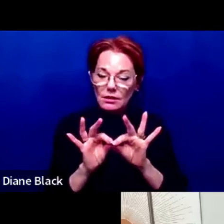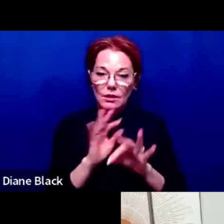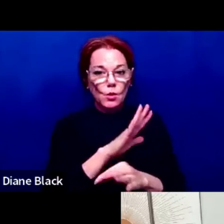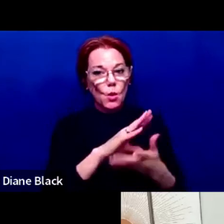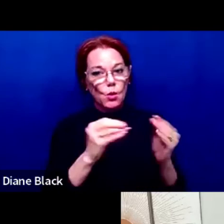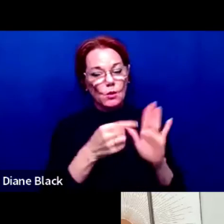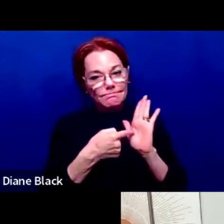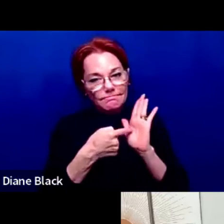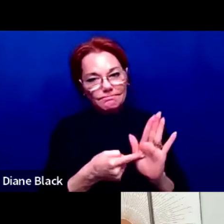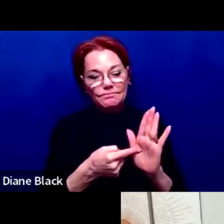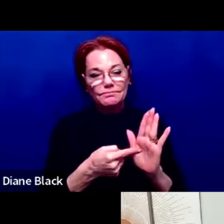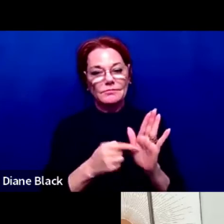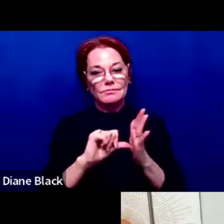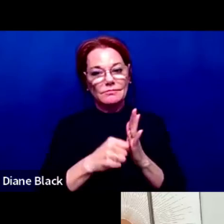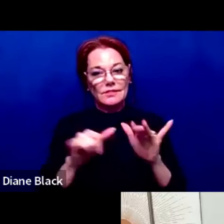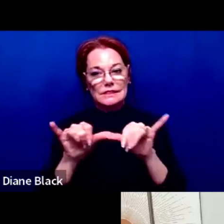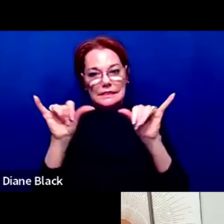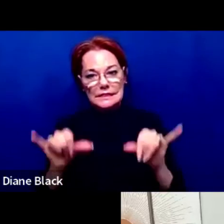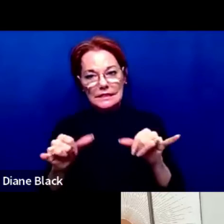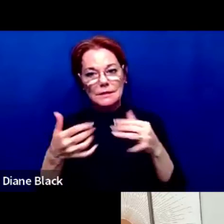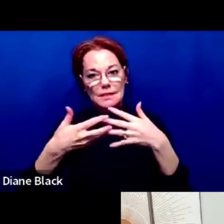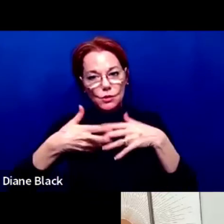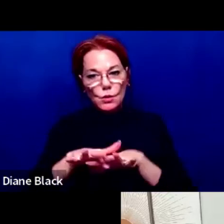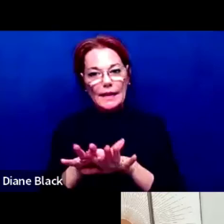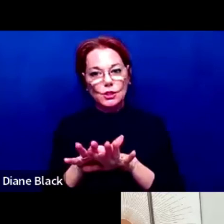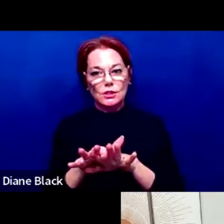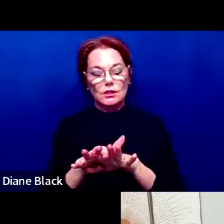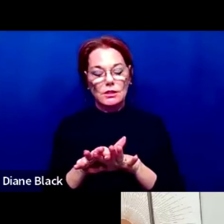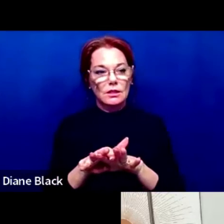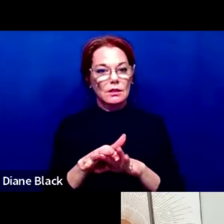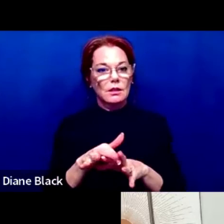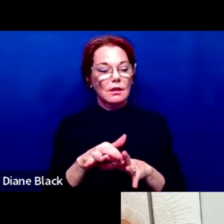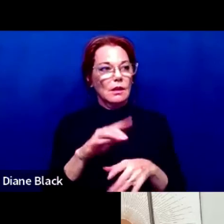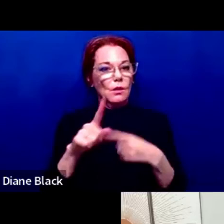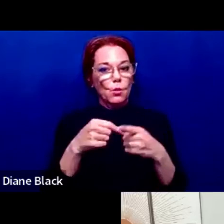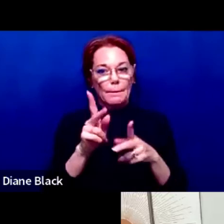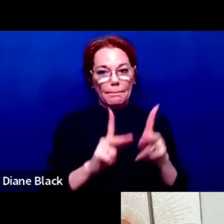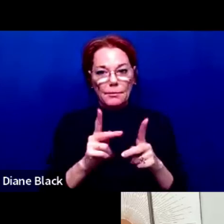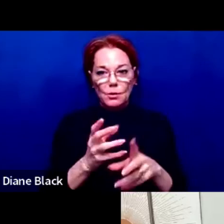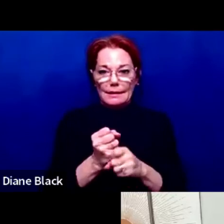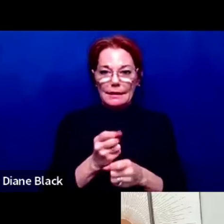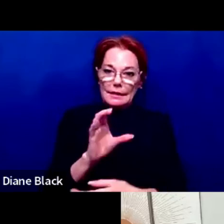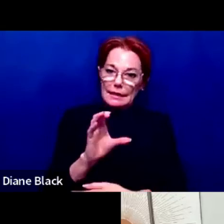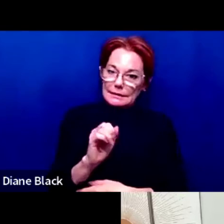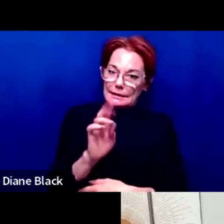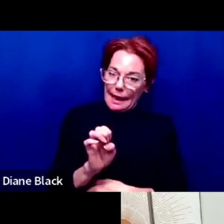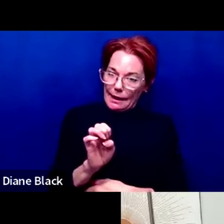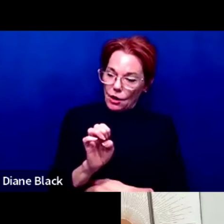system integration so that people when you're receiving care and people are receiving care, they're thinking about your brain injury and your